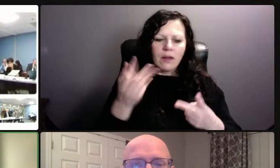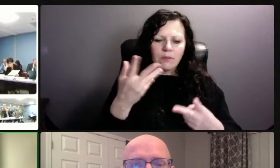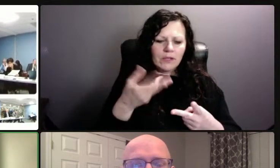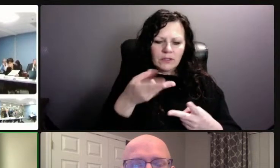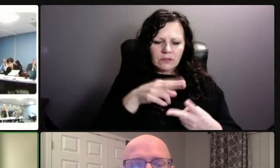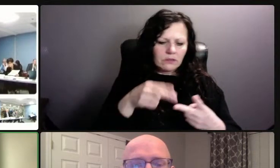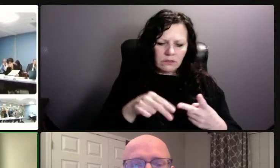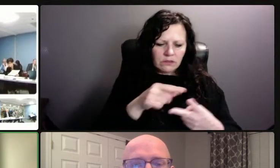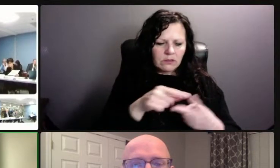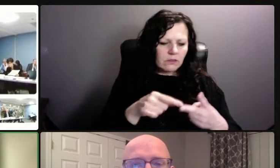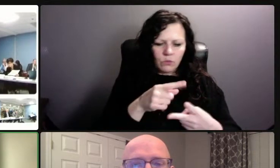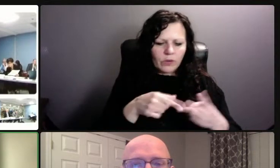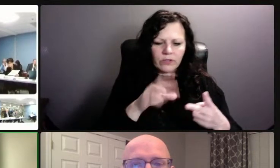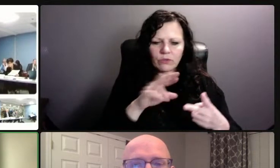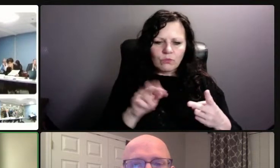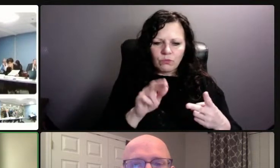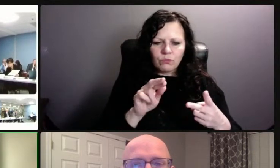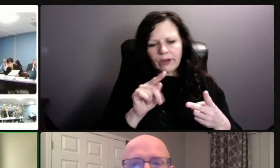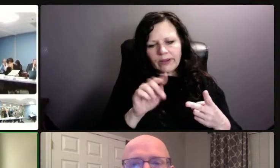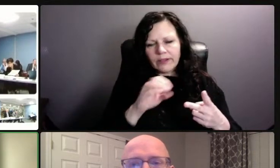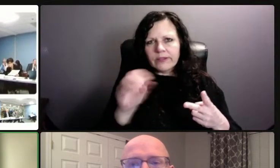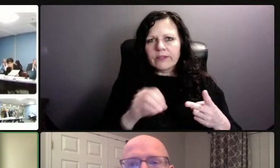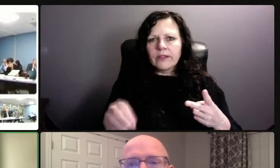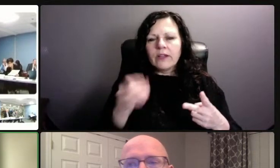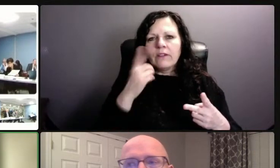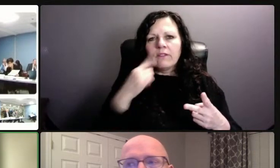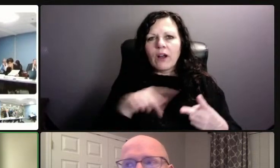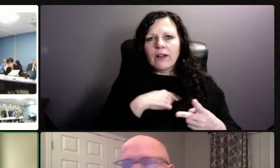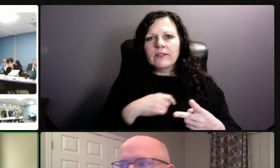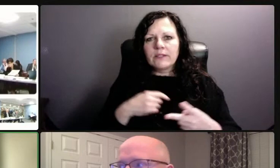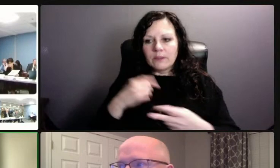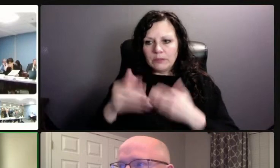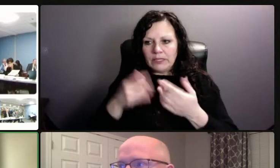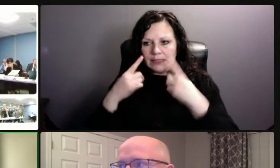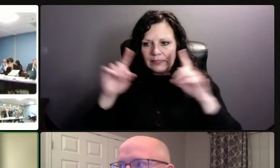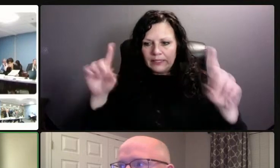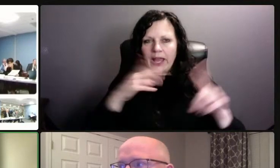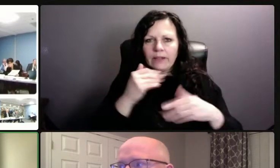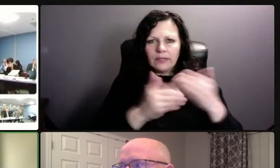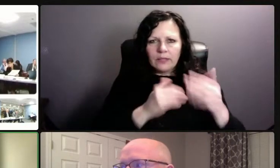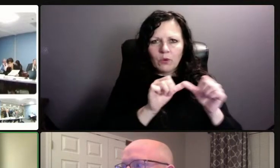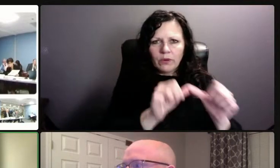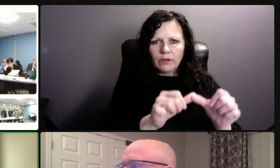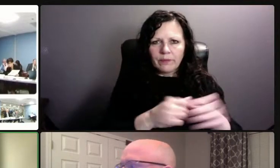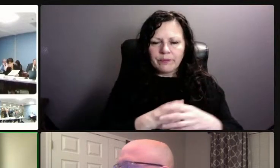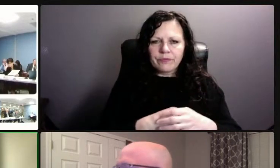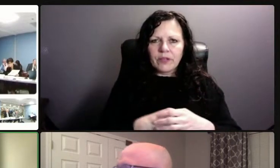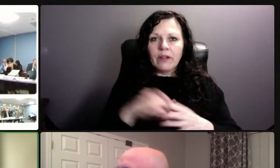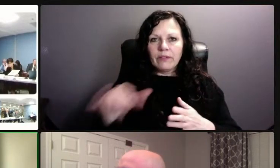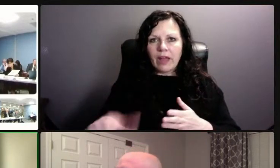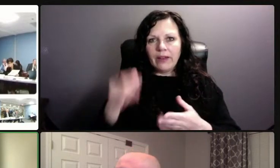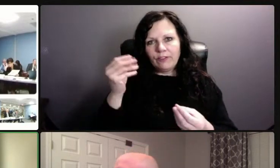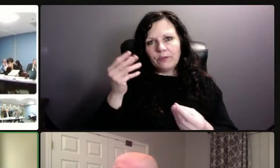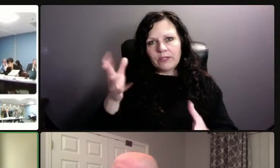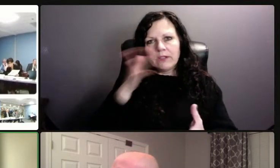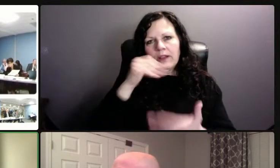FOR THE OPERATIONS FEE? AND THE LEVY TO GET US TO